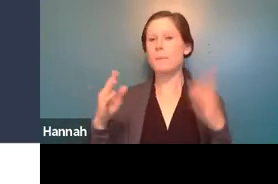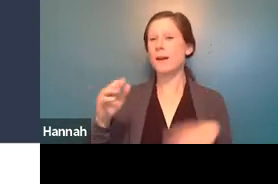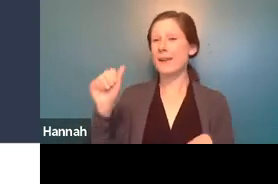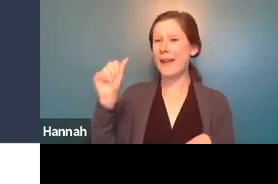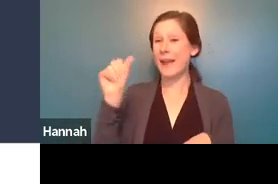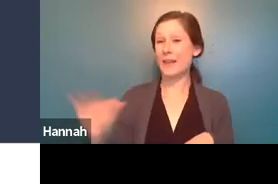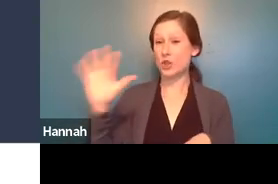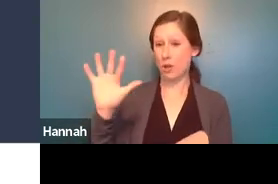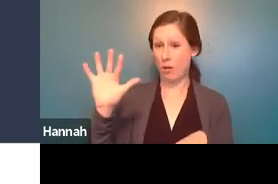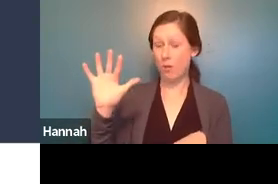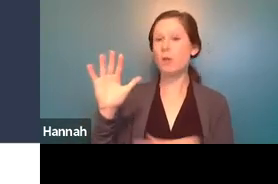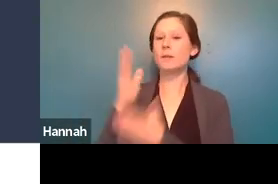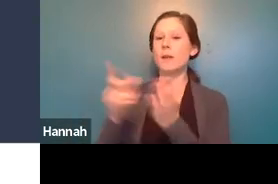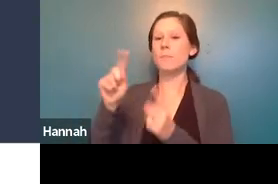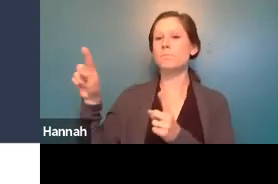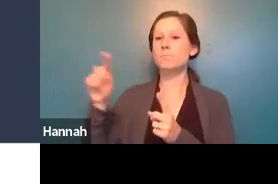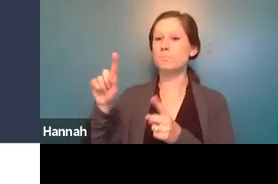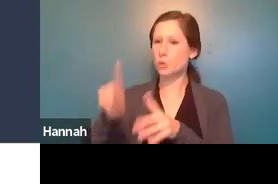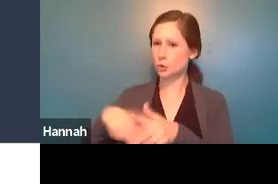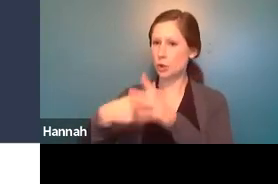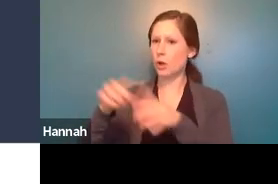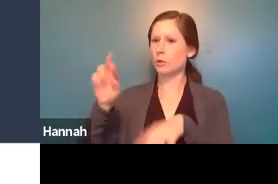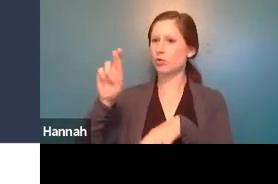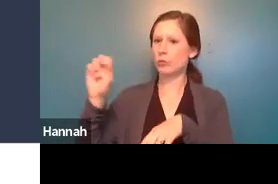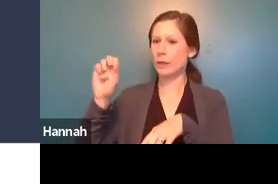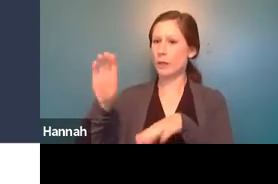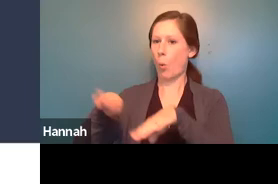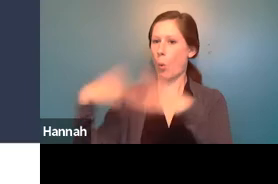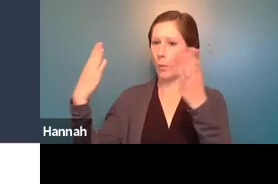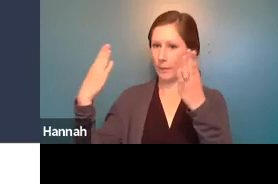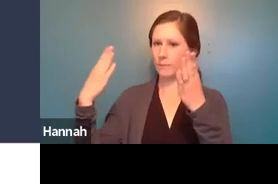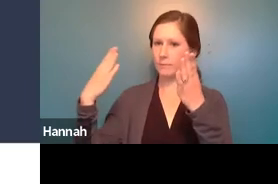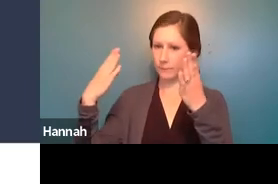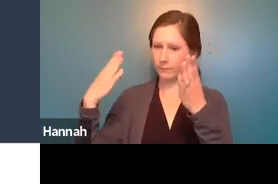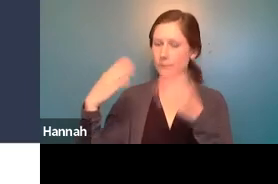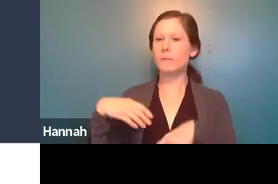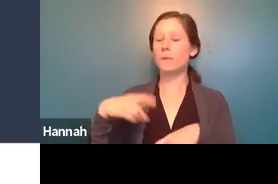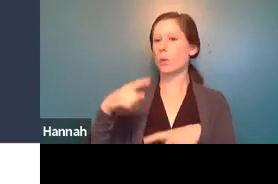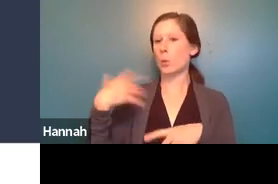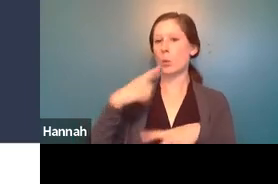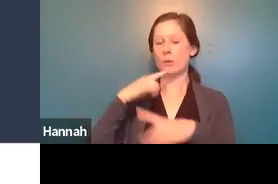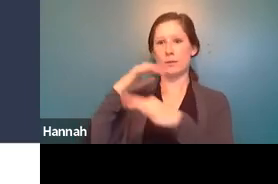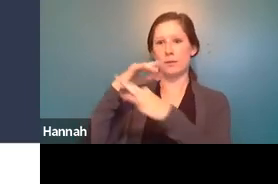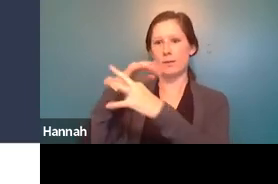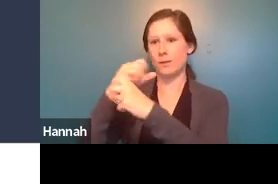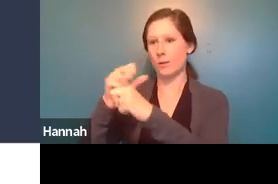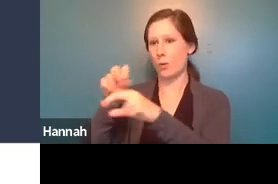started reopening aquariums and zoos and attractions. And it is fascinating to watch how that is all unfolding and learn from